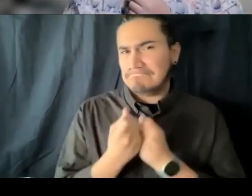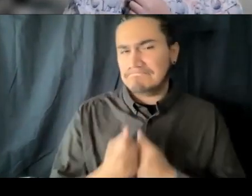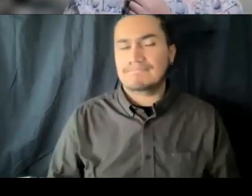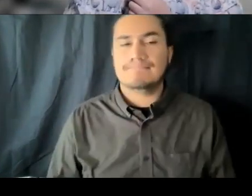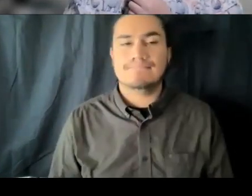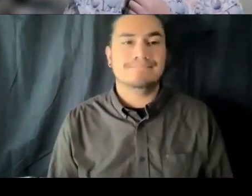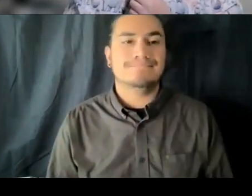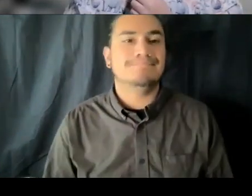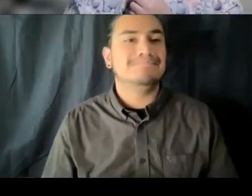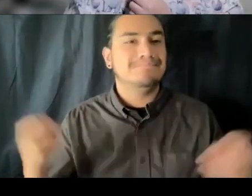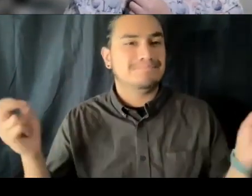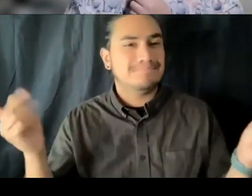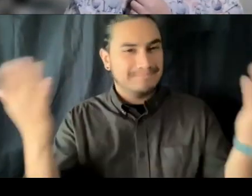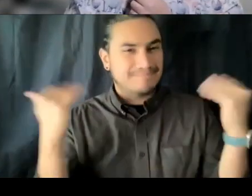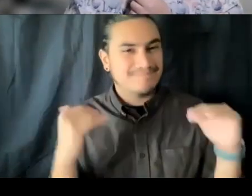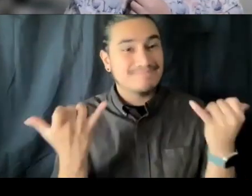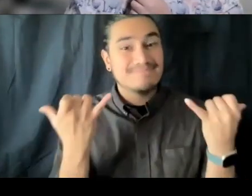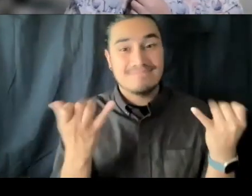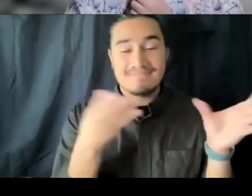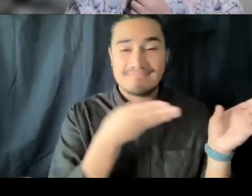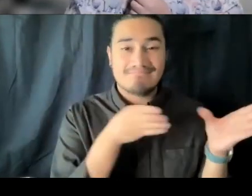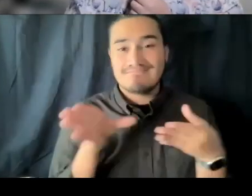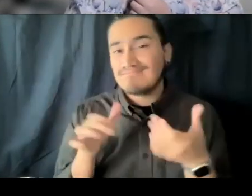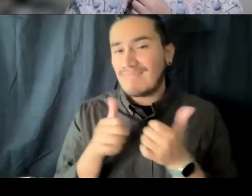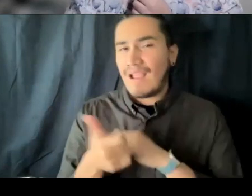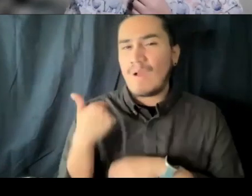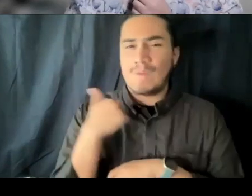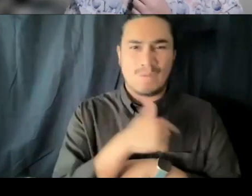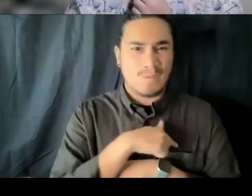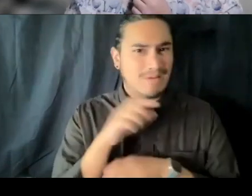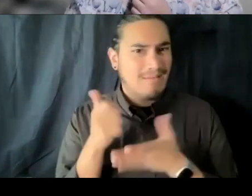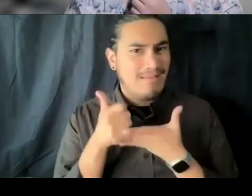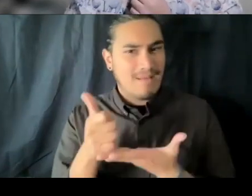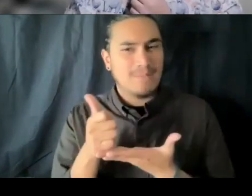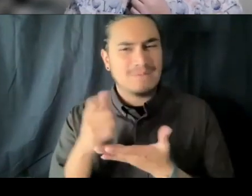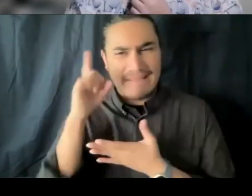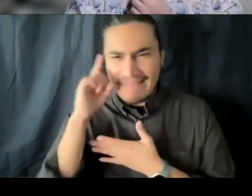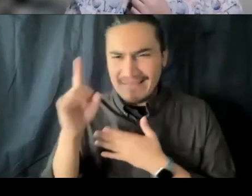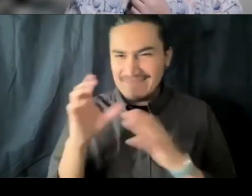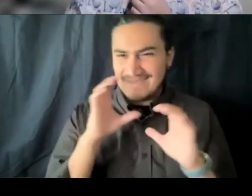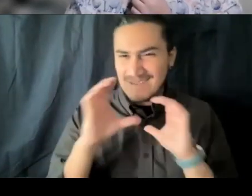All right, so now we're gonna shift to the how we help, which I think is the conversation that was going on in the chat.